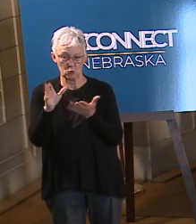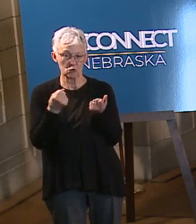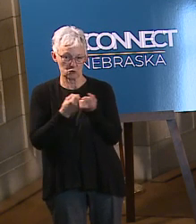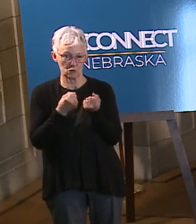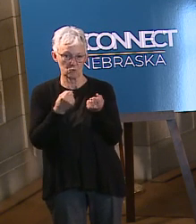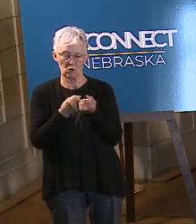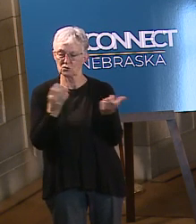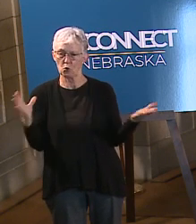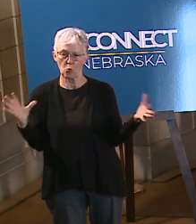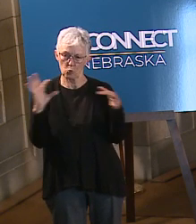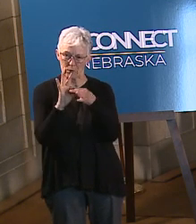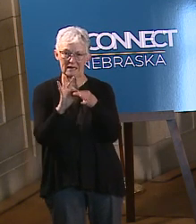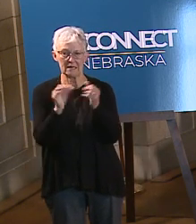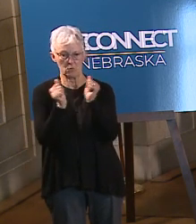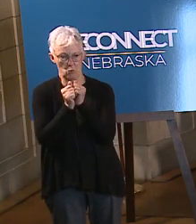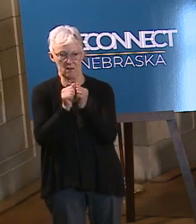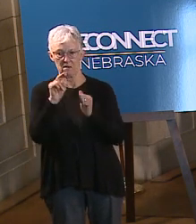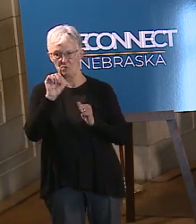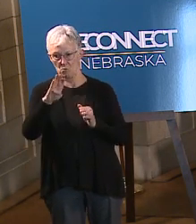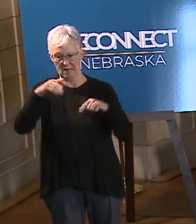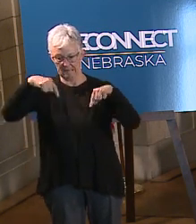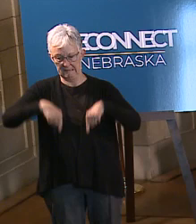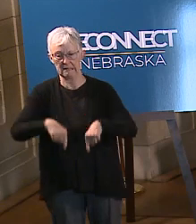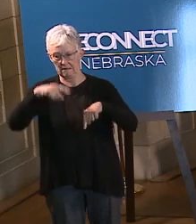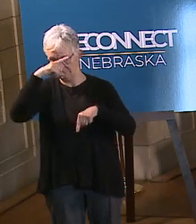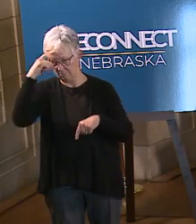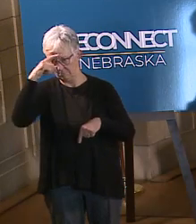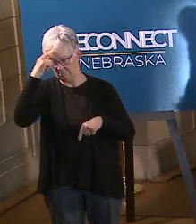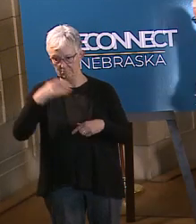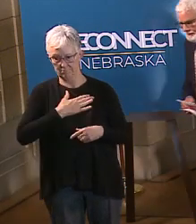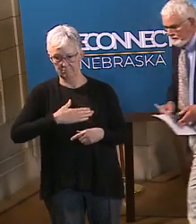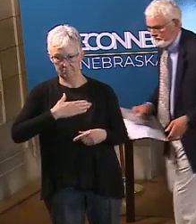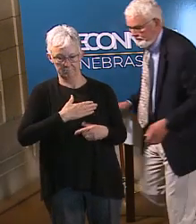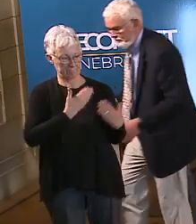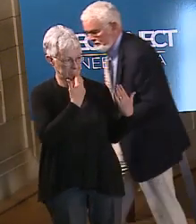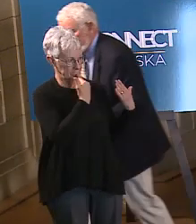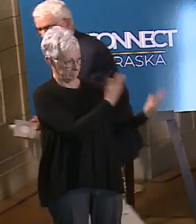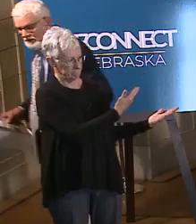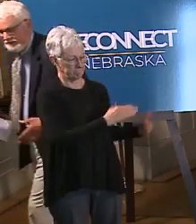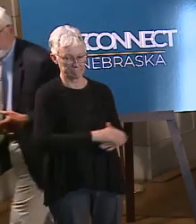EVERYTHING, THEY NEED A BOOST THIS SUMMER, NOW IS THE TIME TO DO IT, AND RECONNECT WITH EVERYTHING THAT'S NEBRASKA THIS